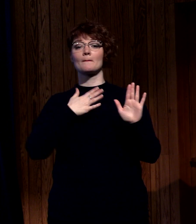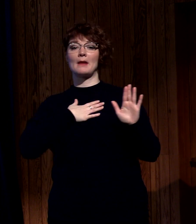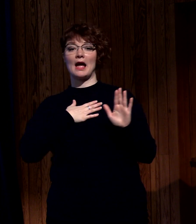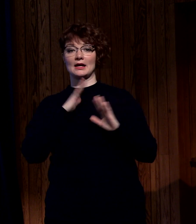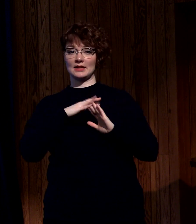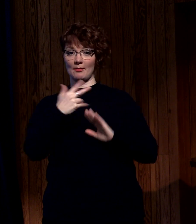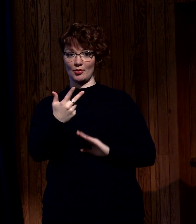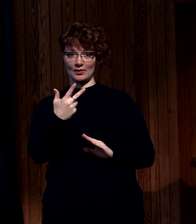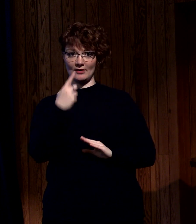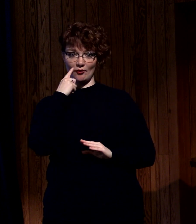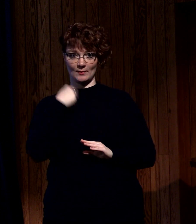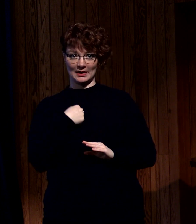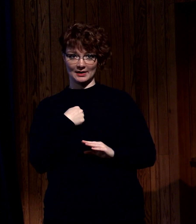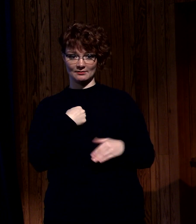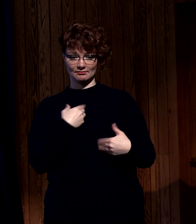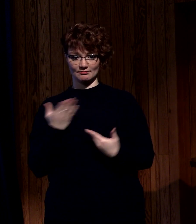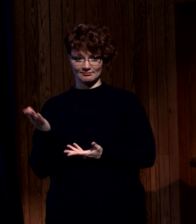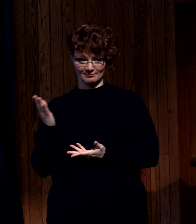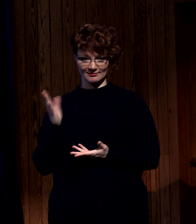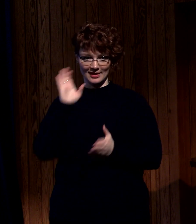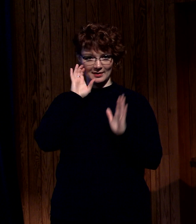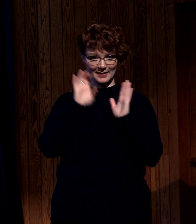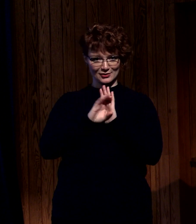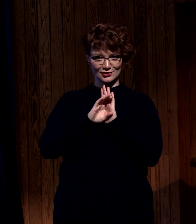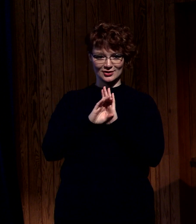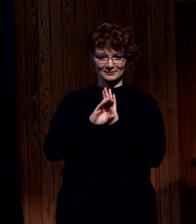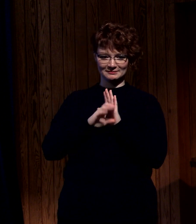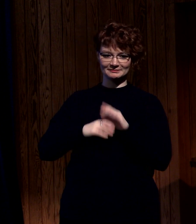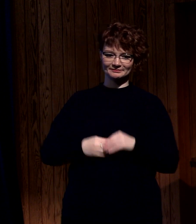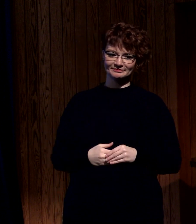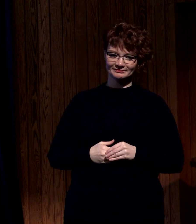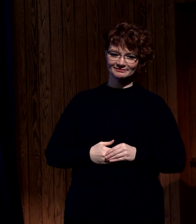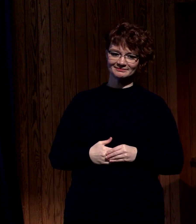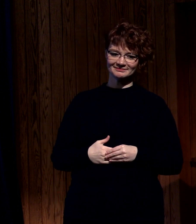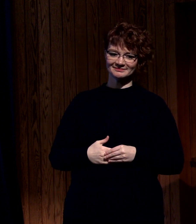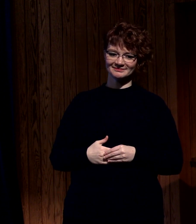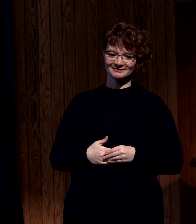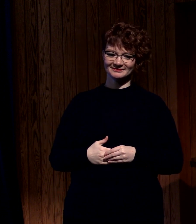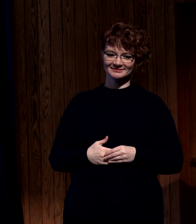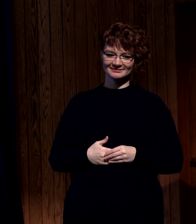that come to mind for me. You'll see on the screen. Why is